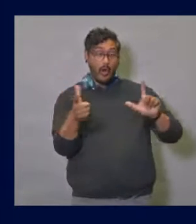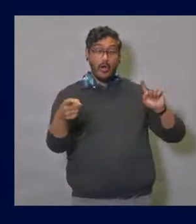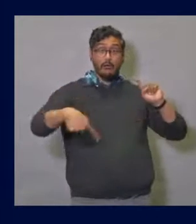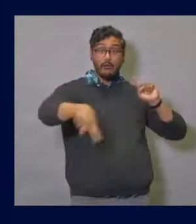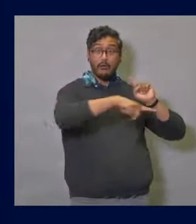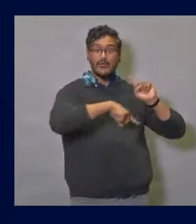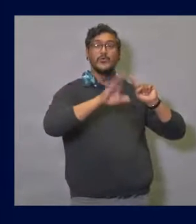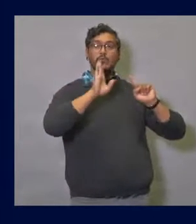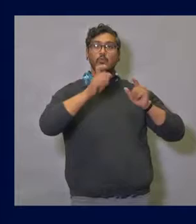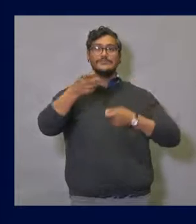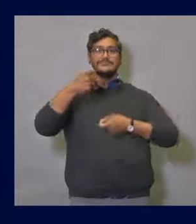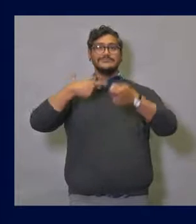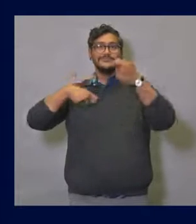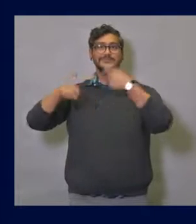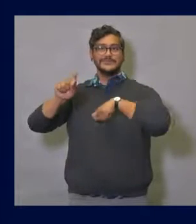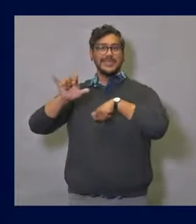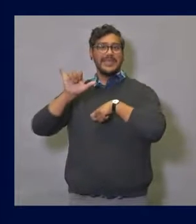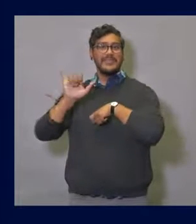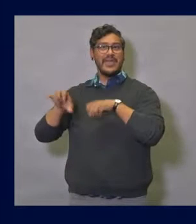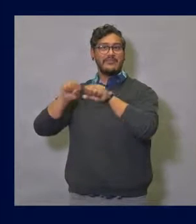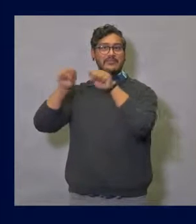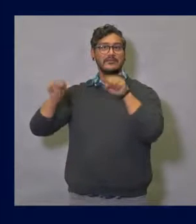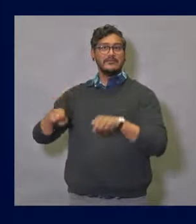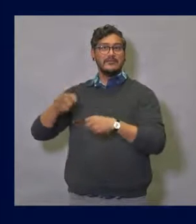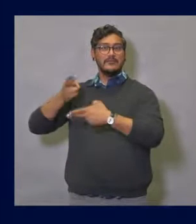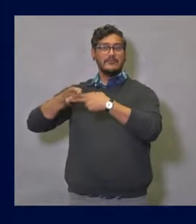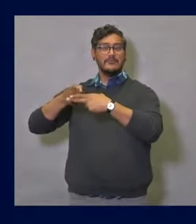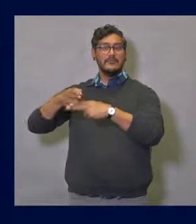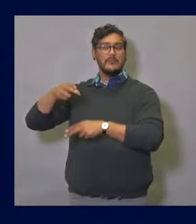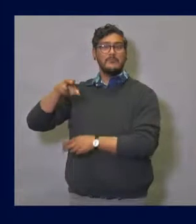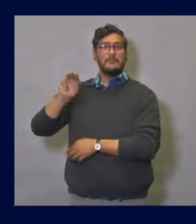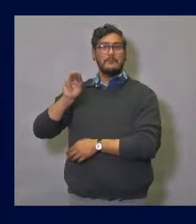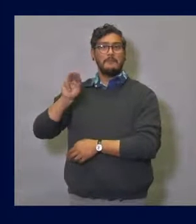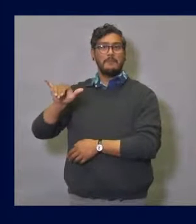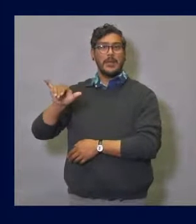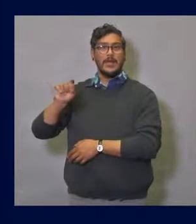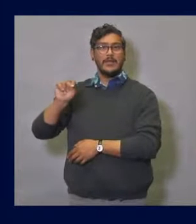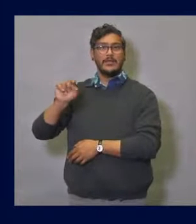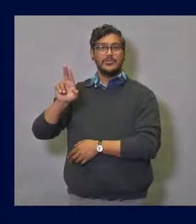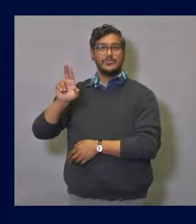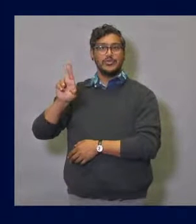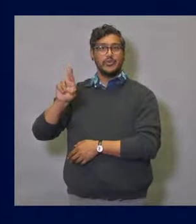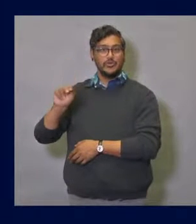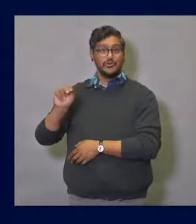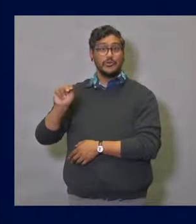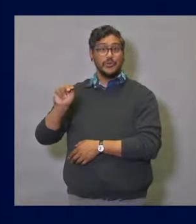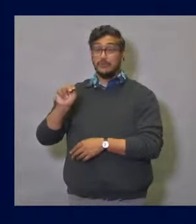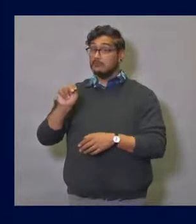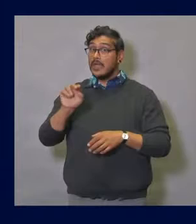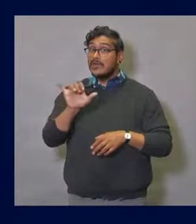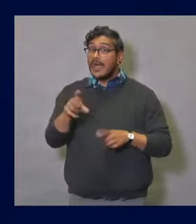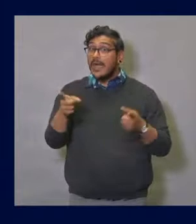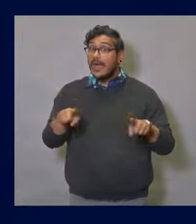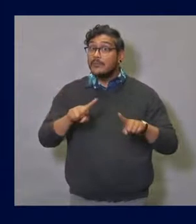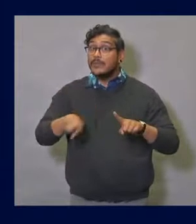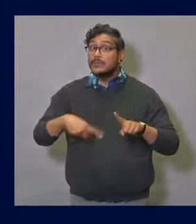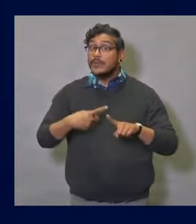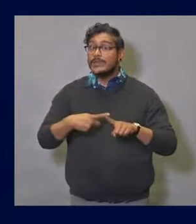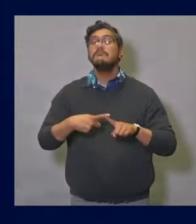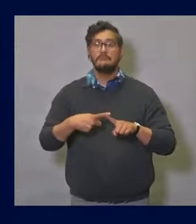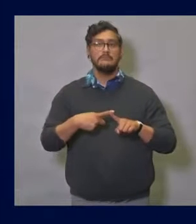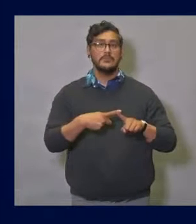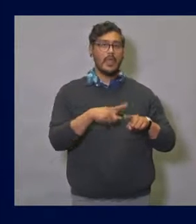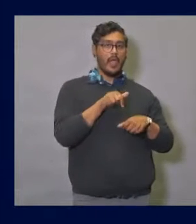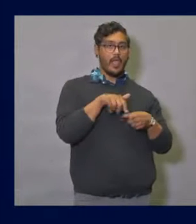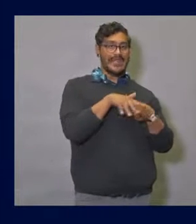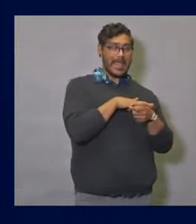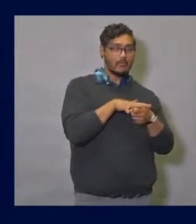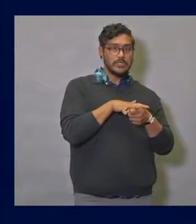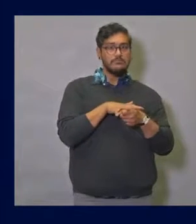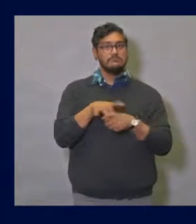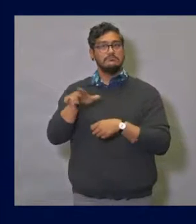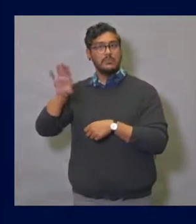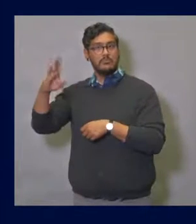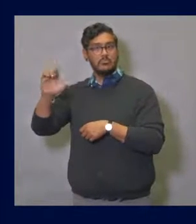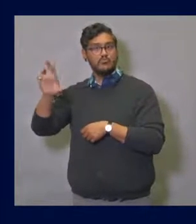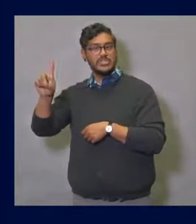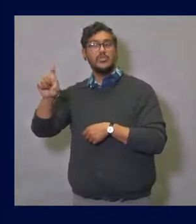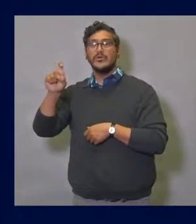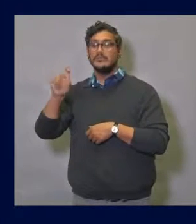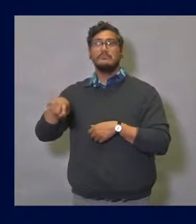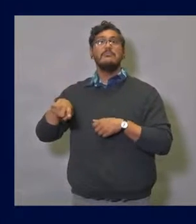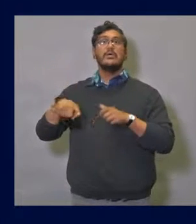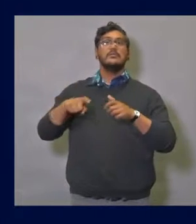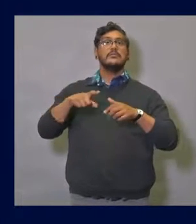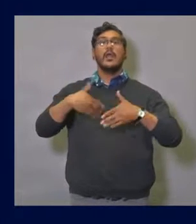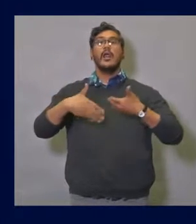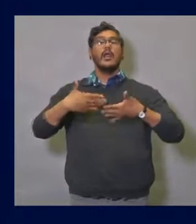PROVEEDORES COMENZARÁN A